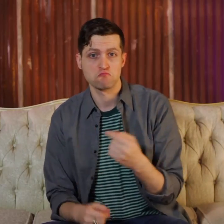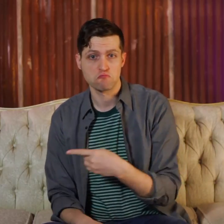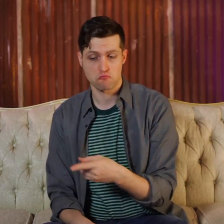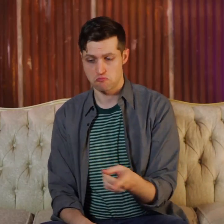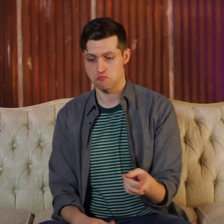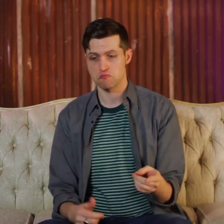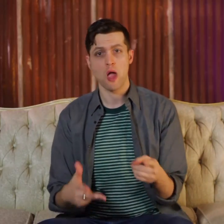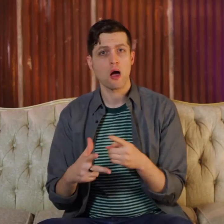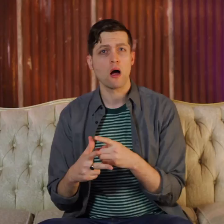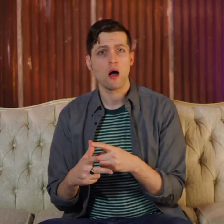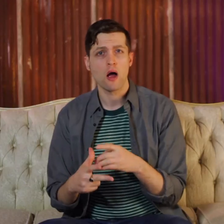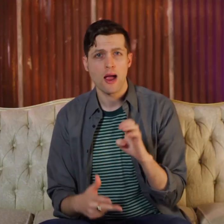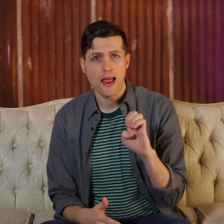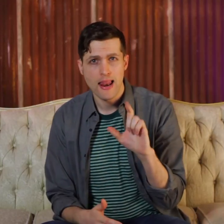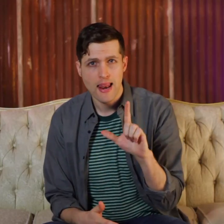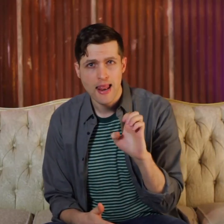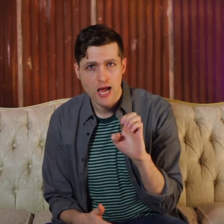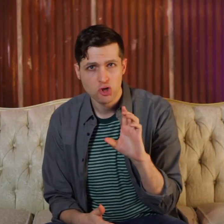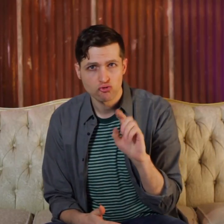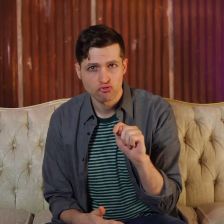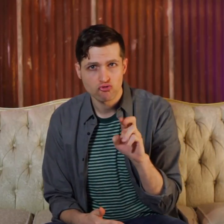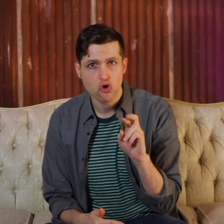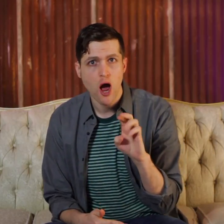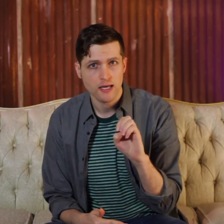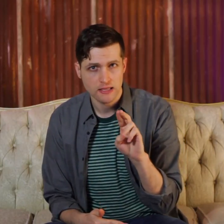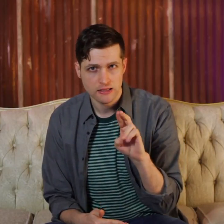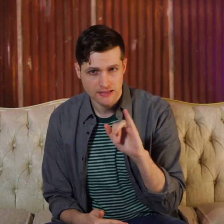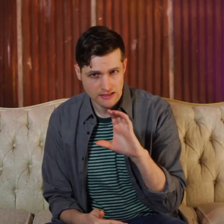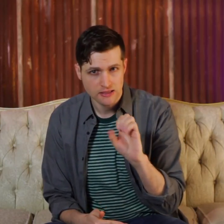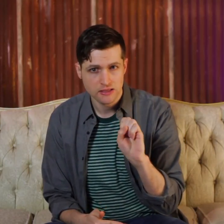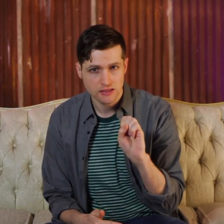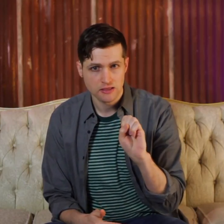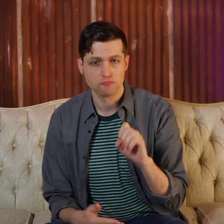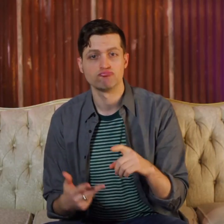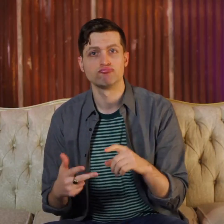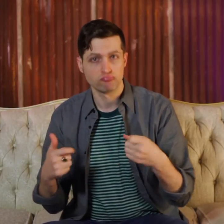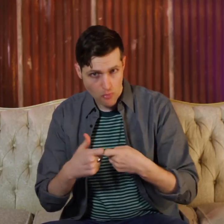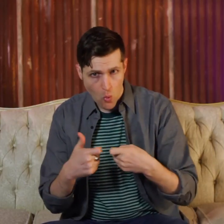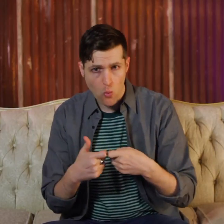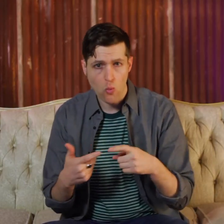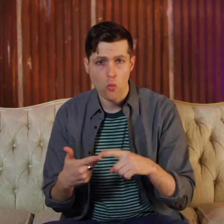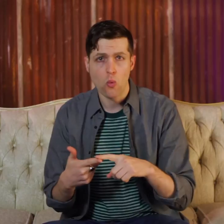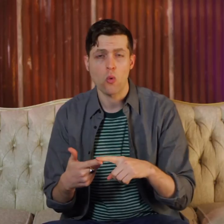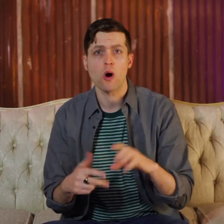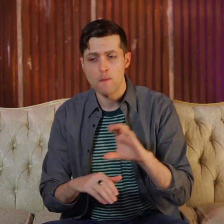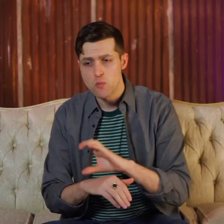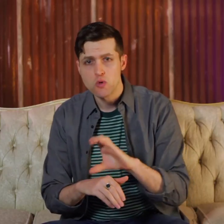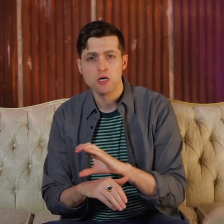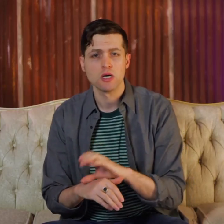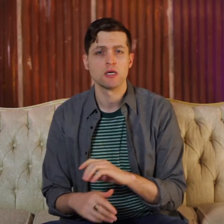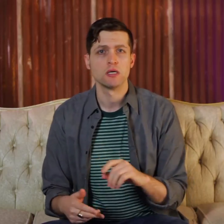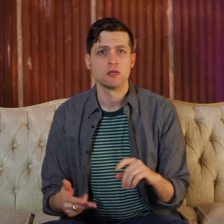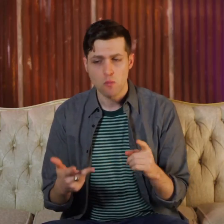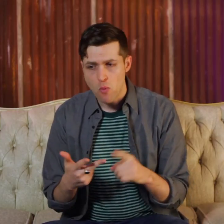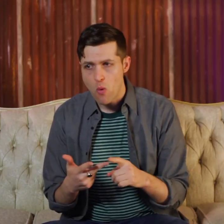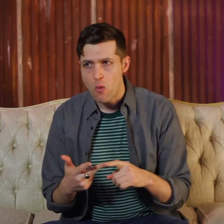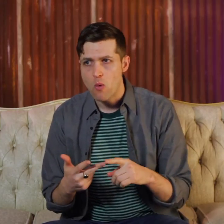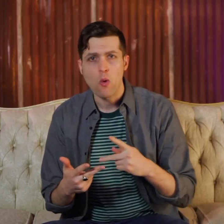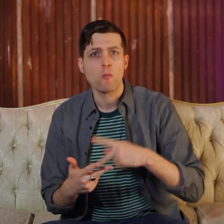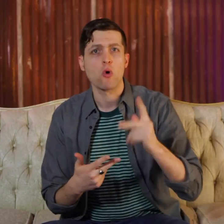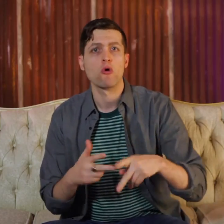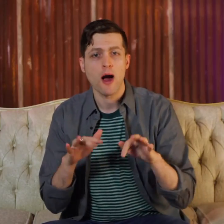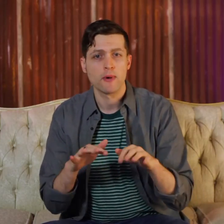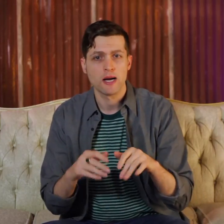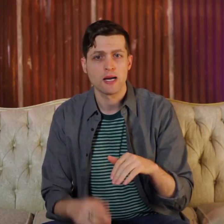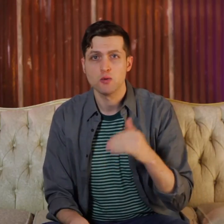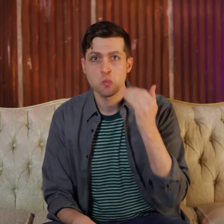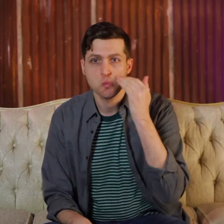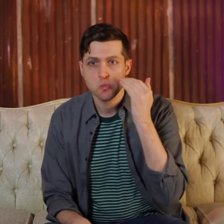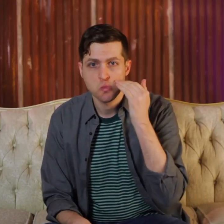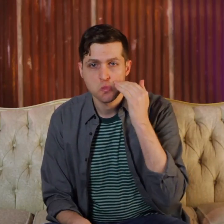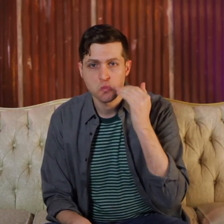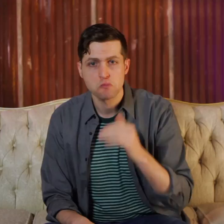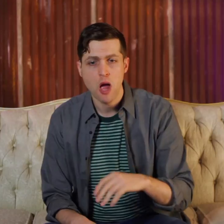they don't need to know electronics, computers or programming